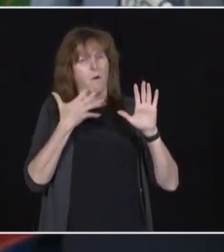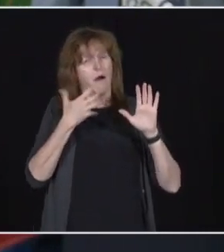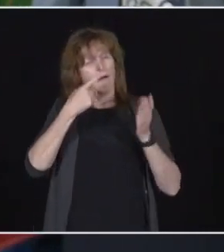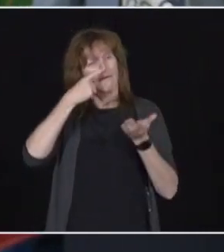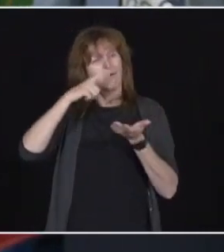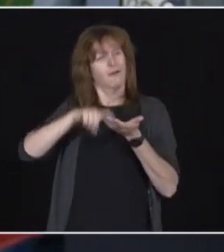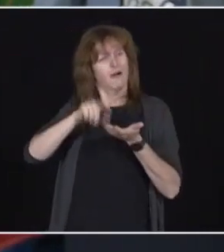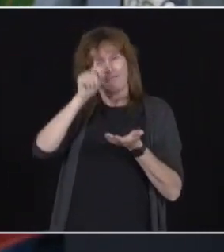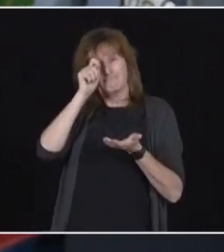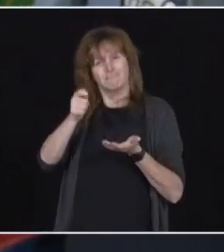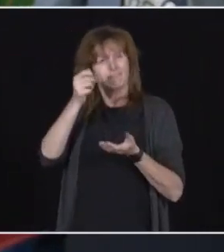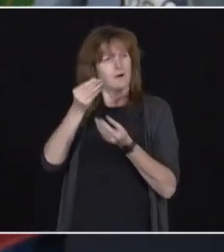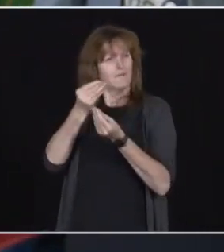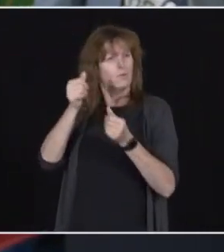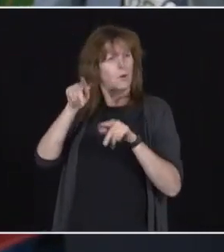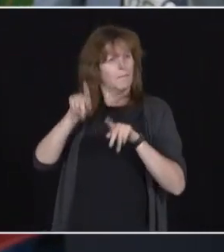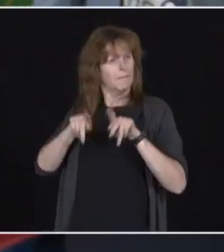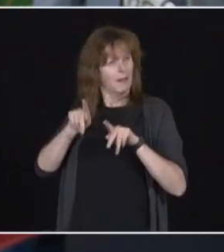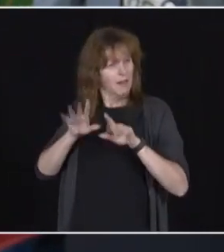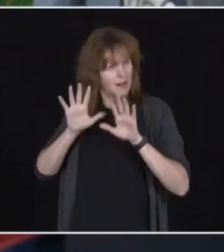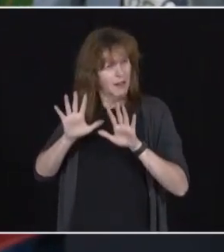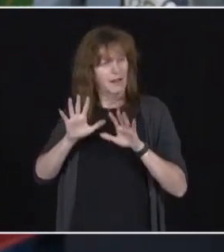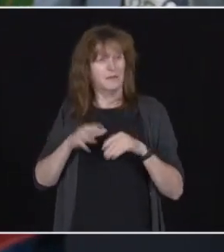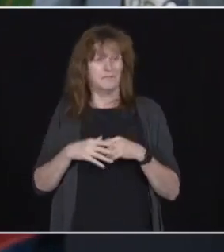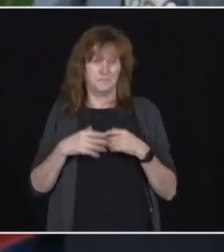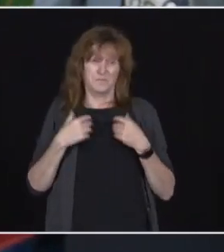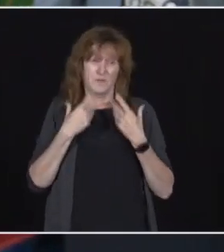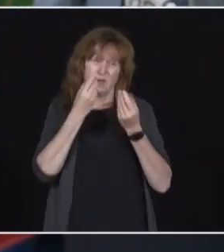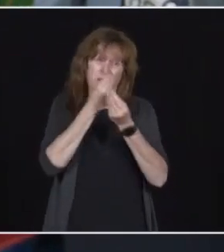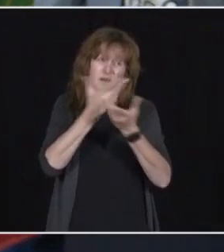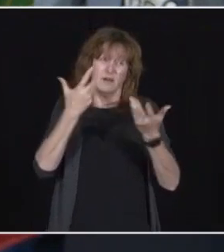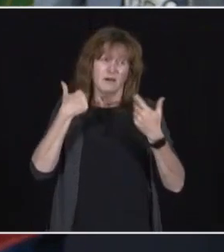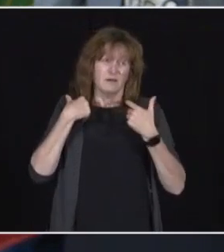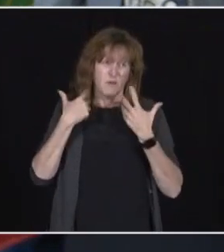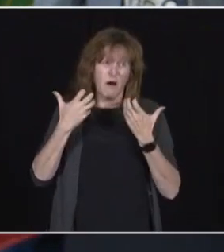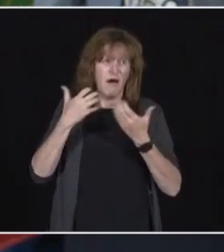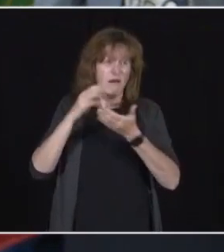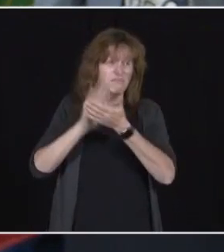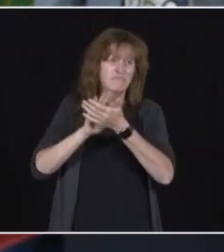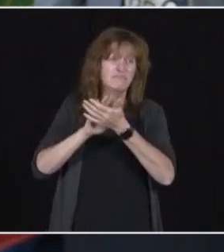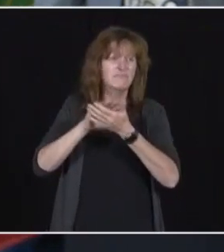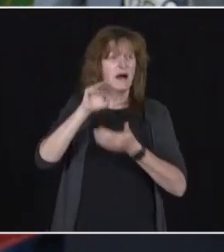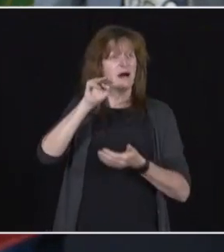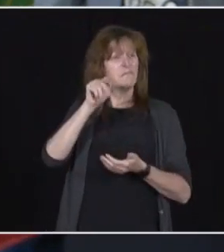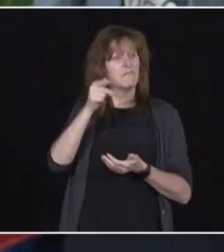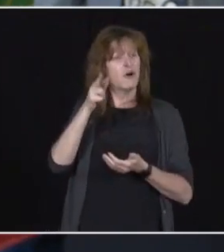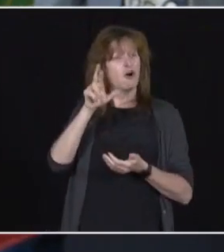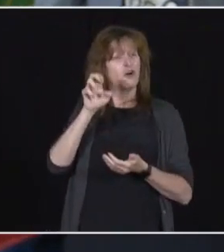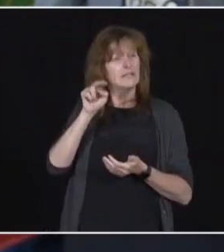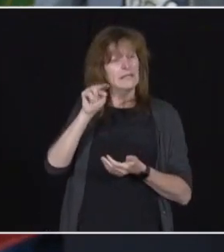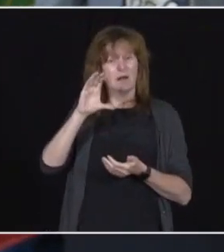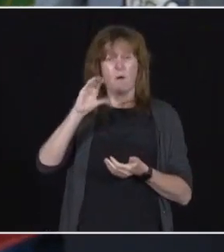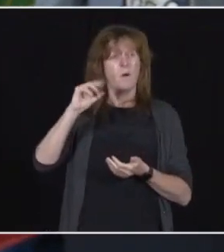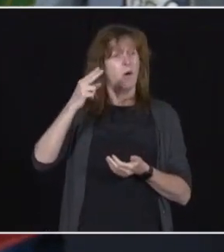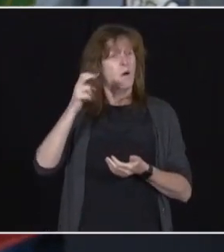I just want to acknowledge a couple of people before I take questions. My friends, I would like to do shed it to Marine Co.